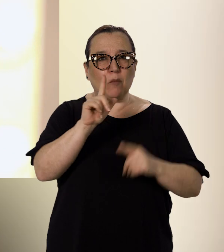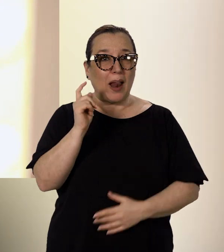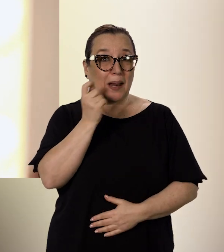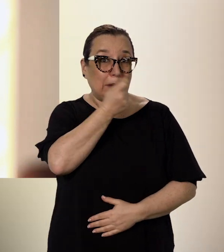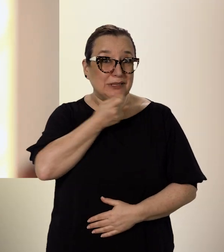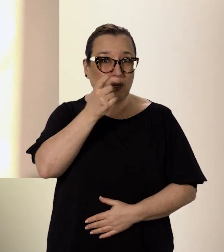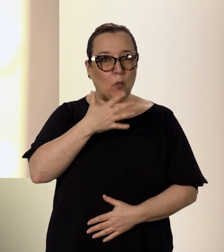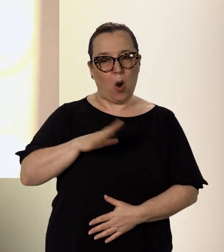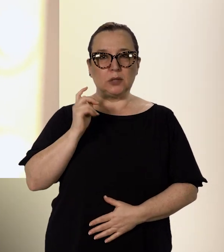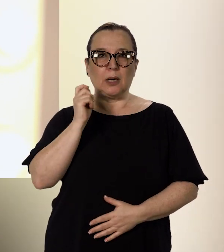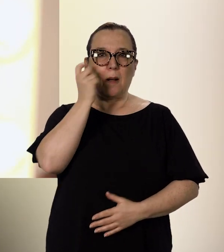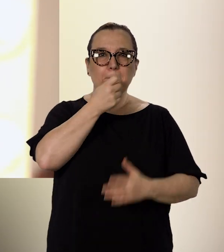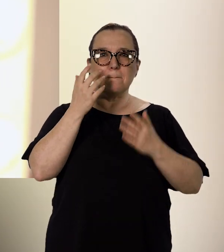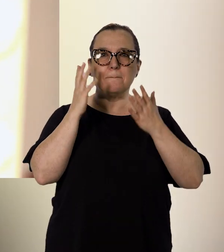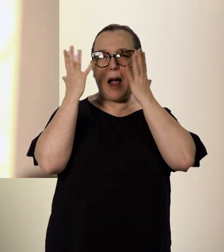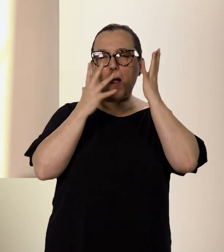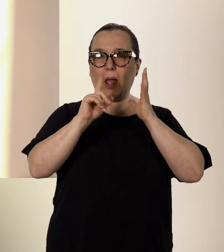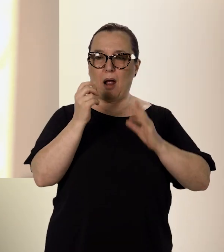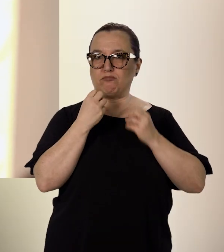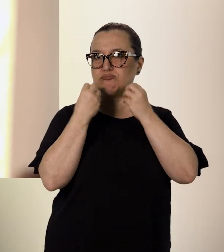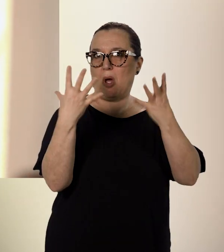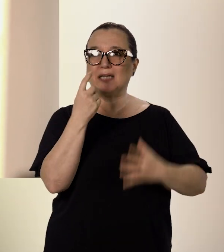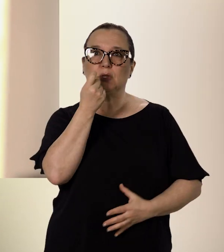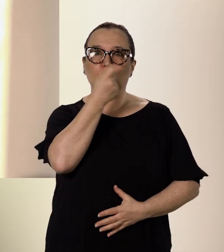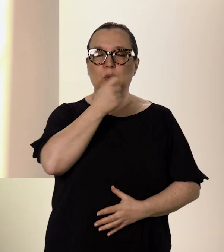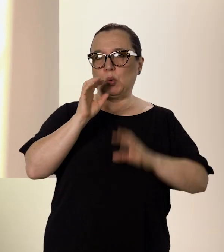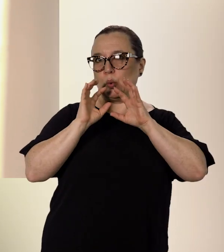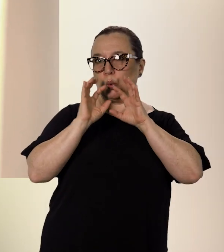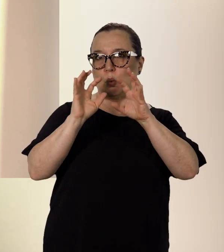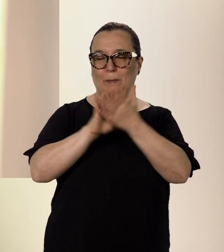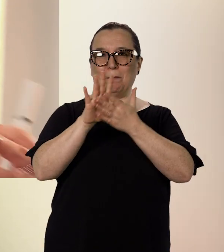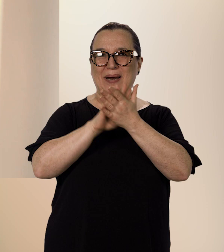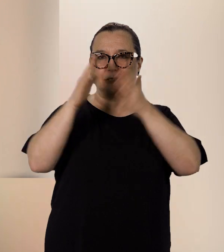really want to emphasise some makeup. Putting a bright colour lipstick on takes away the